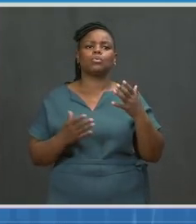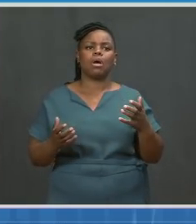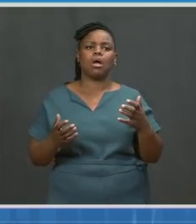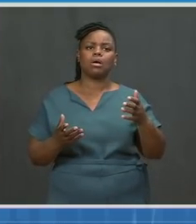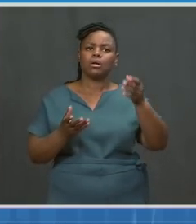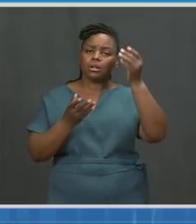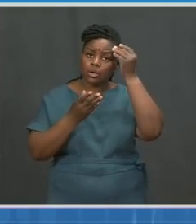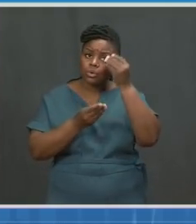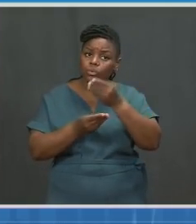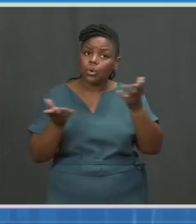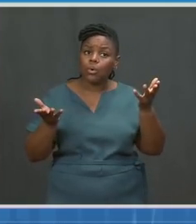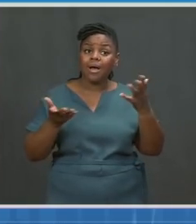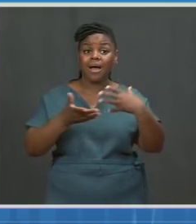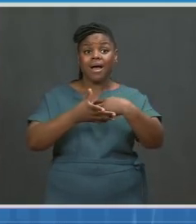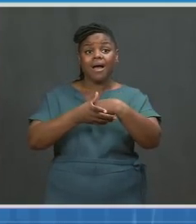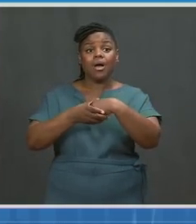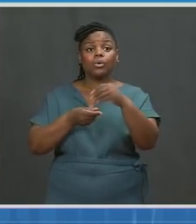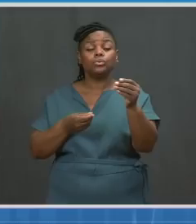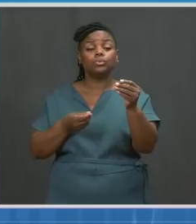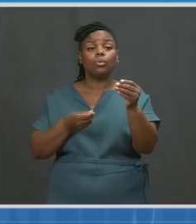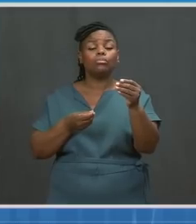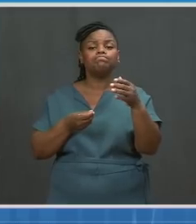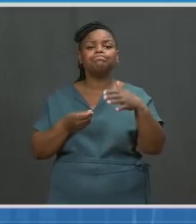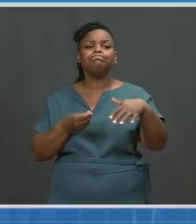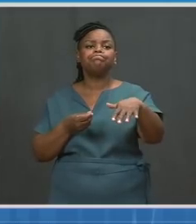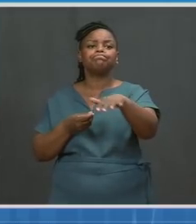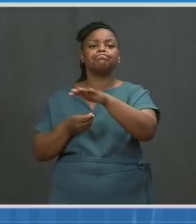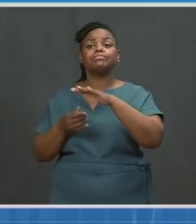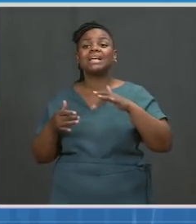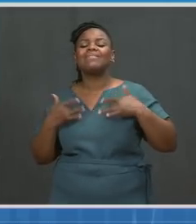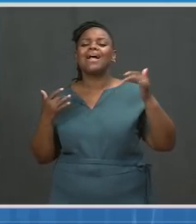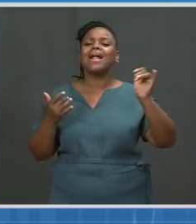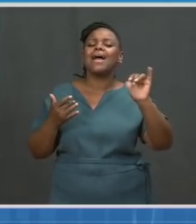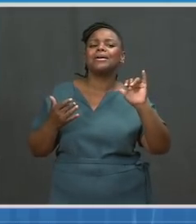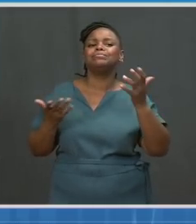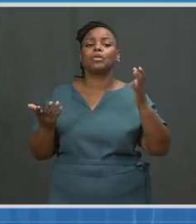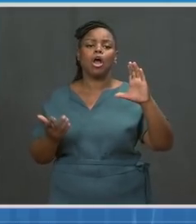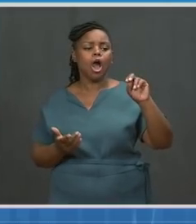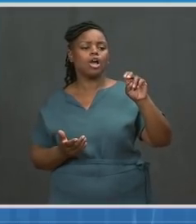large public venues such as concerts, stadiums, and things like that --